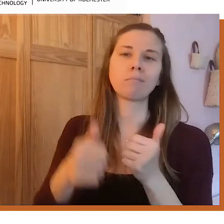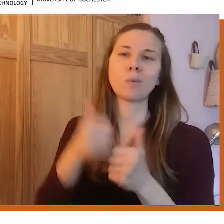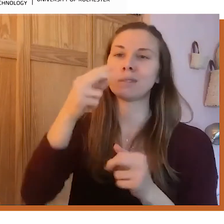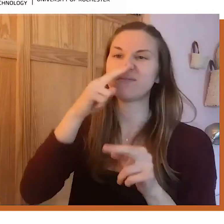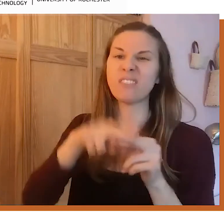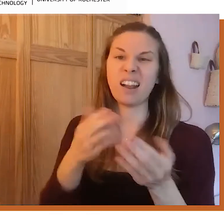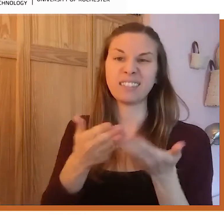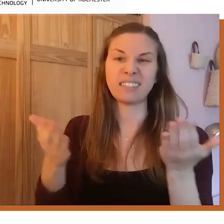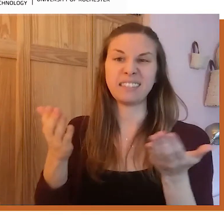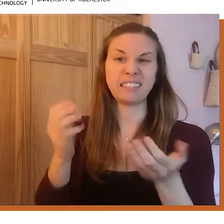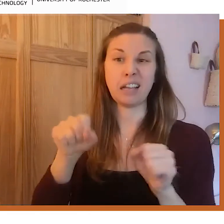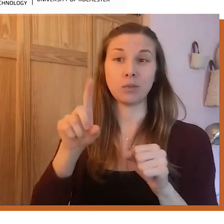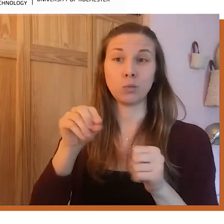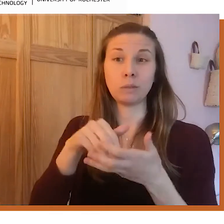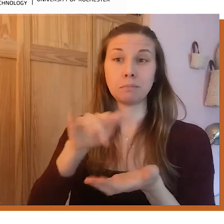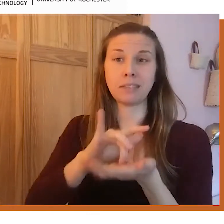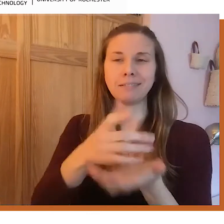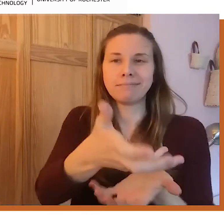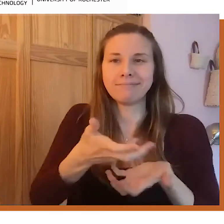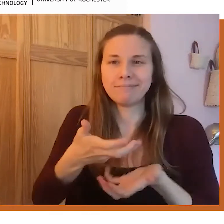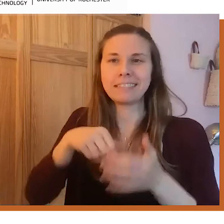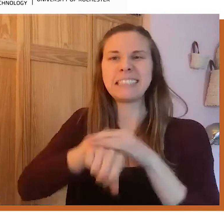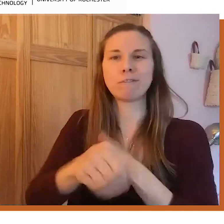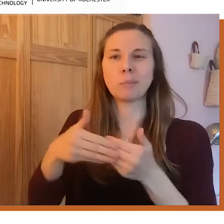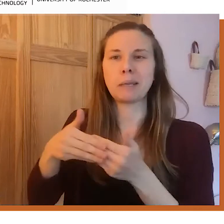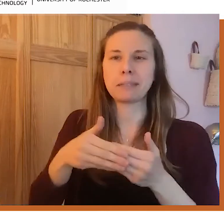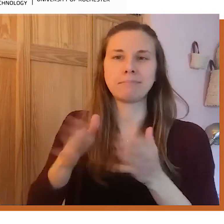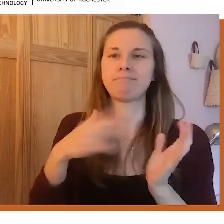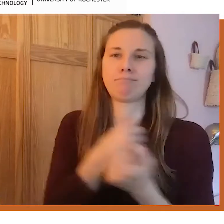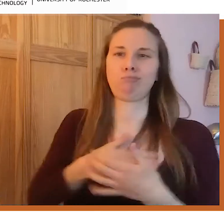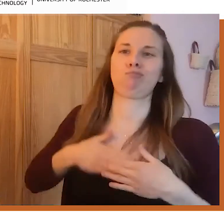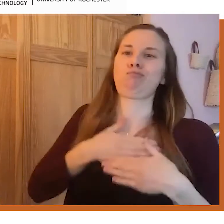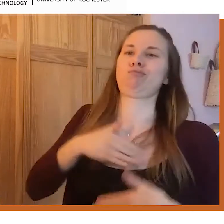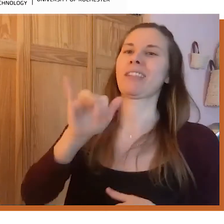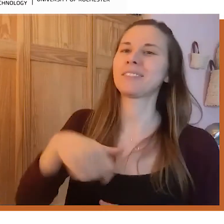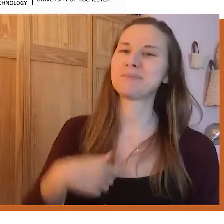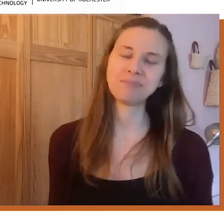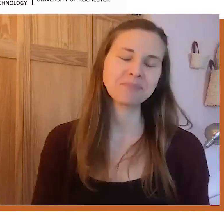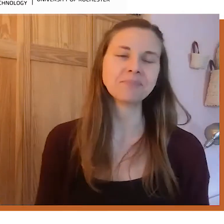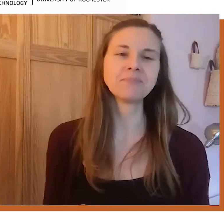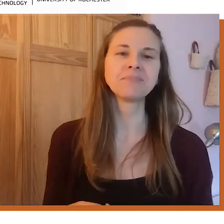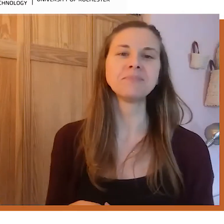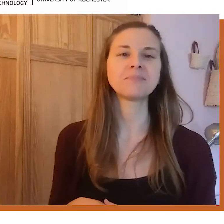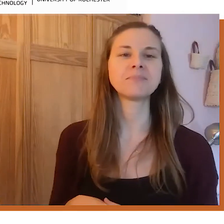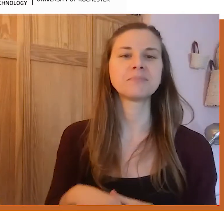I think one of the most fun things you can do in medicine is deliver babies. I really, really enjoyed getting to do that,